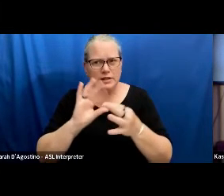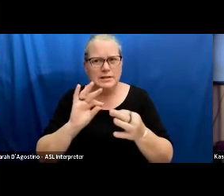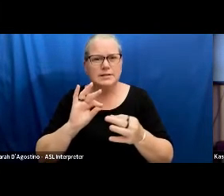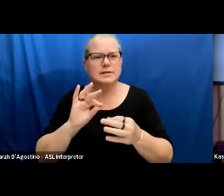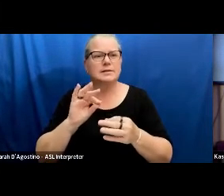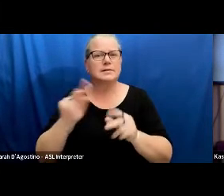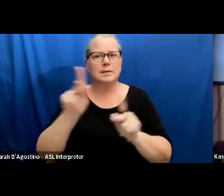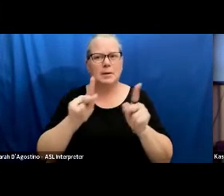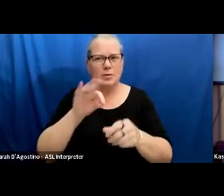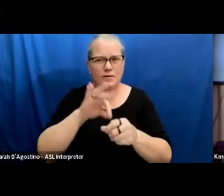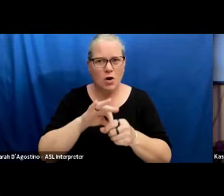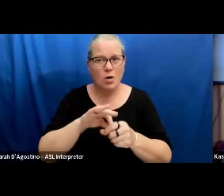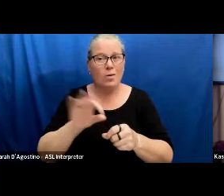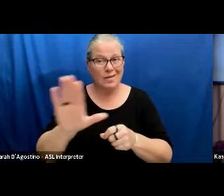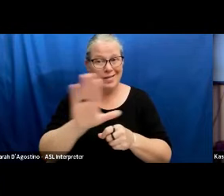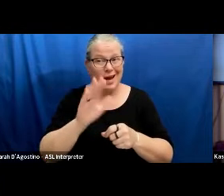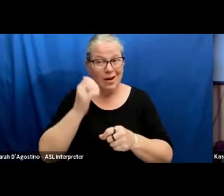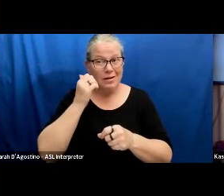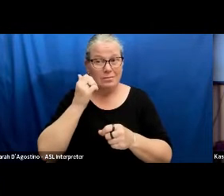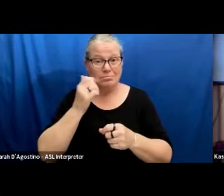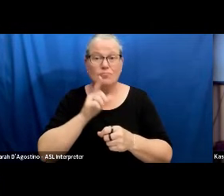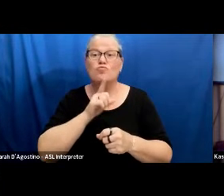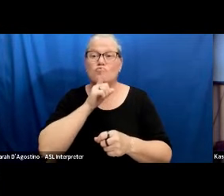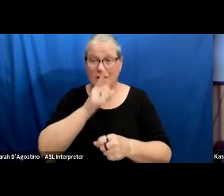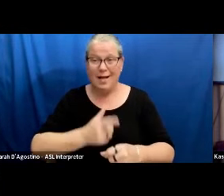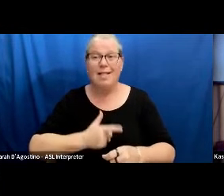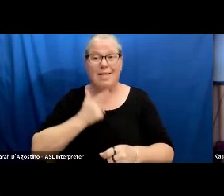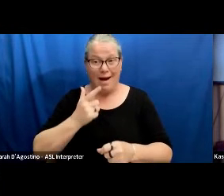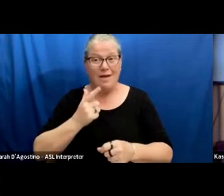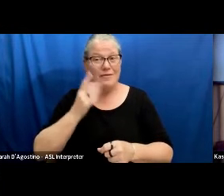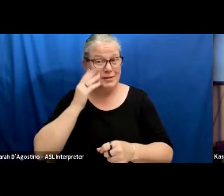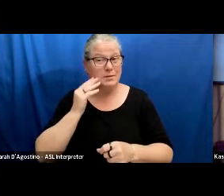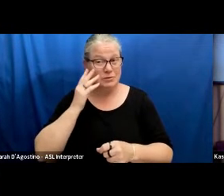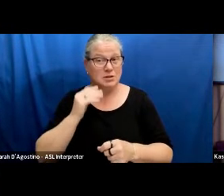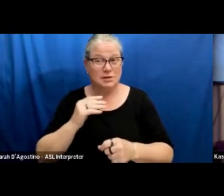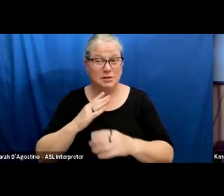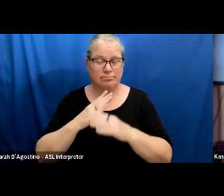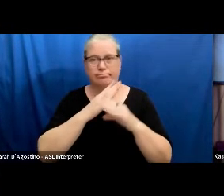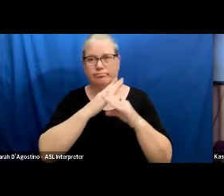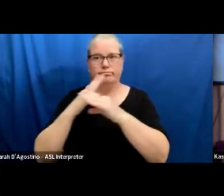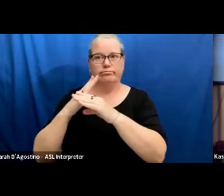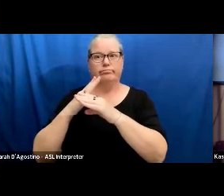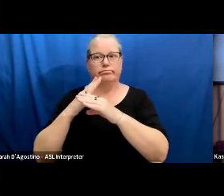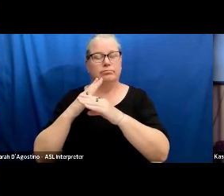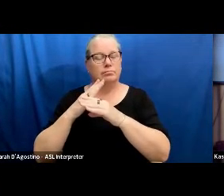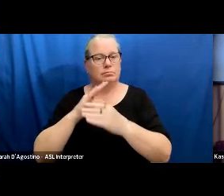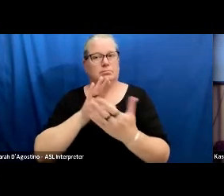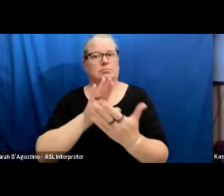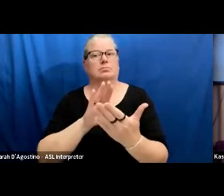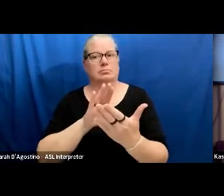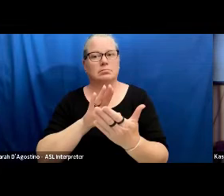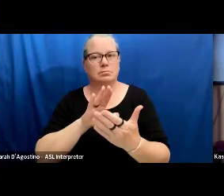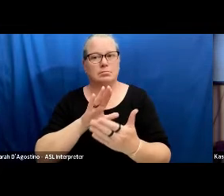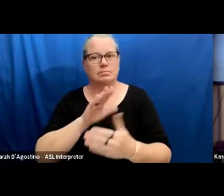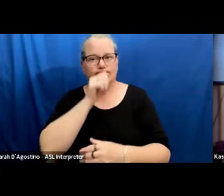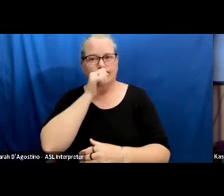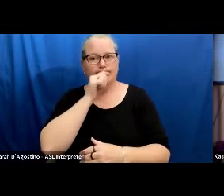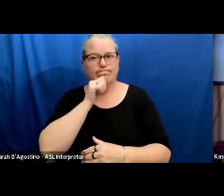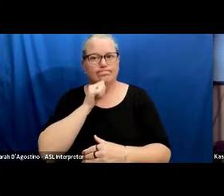real life accessibility barriers um hopefully it gives not only a sense of um